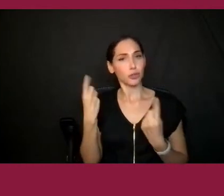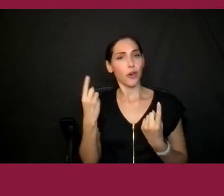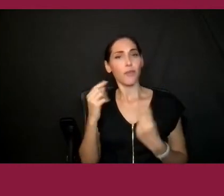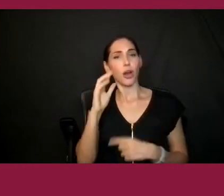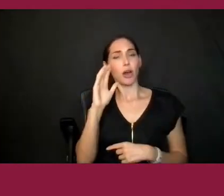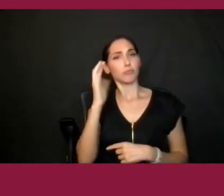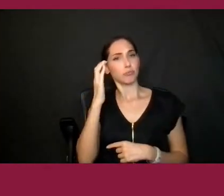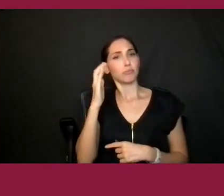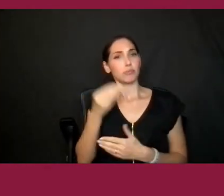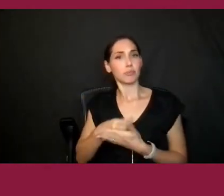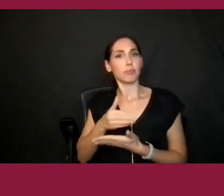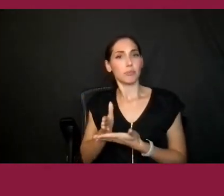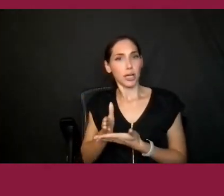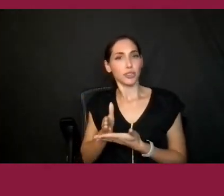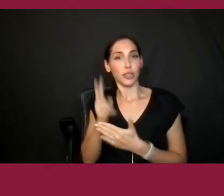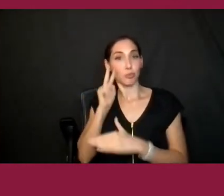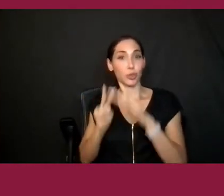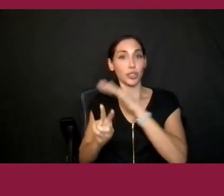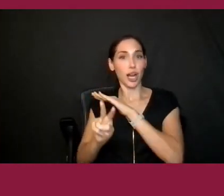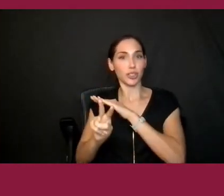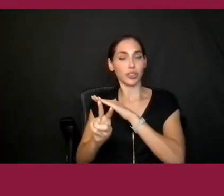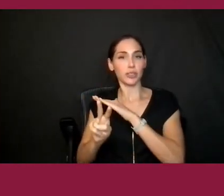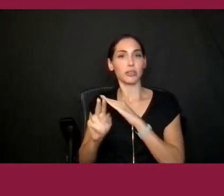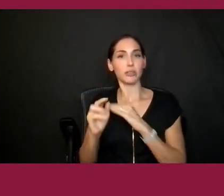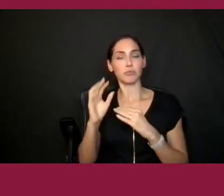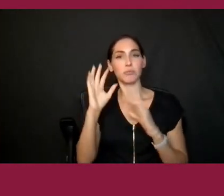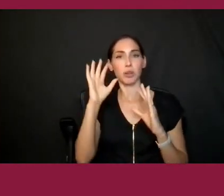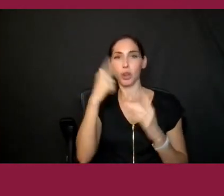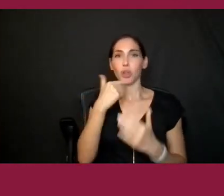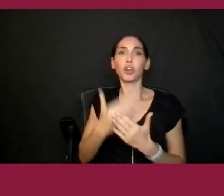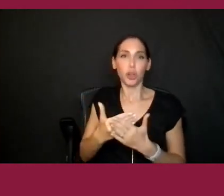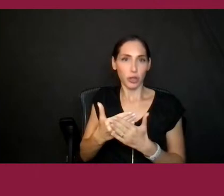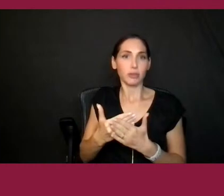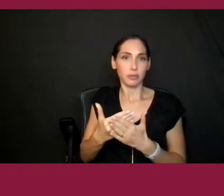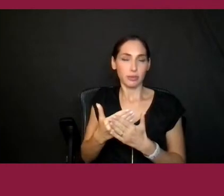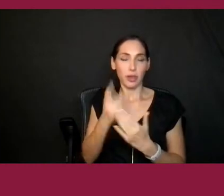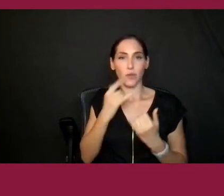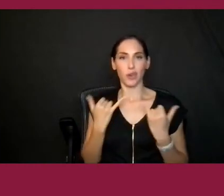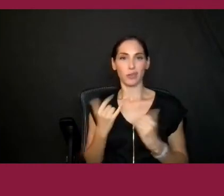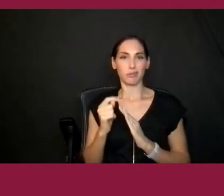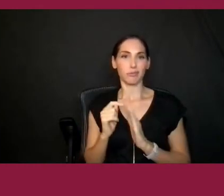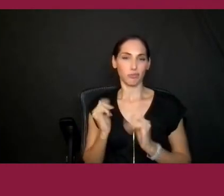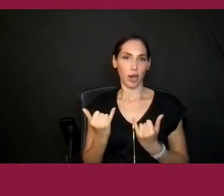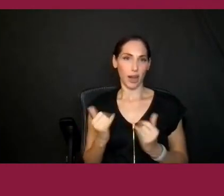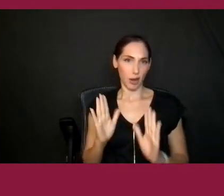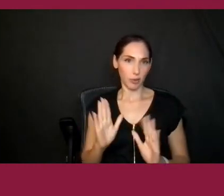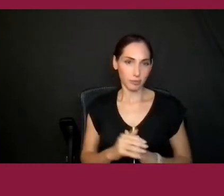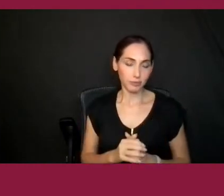budget projections are on track, um, for the time being, at least. Um,